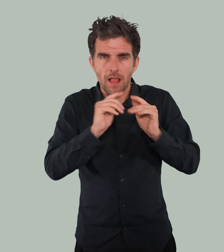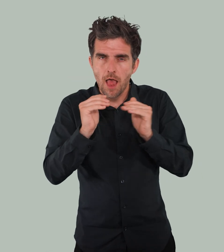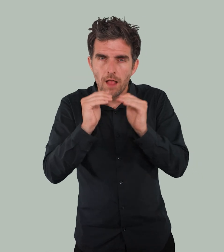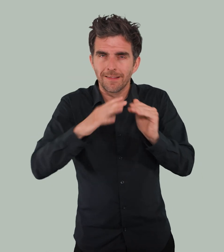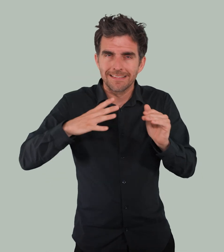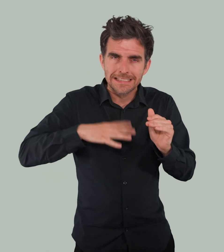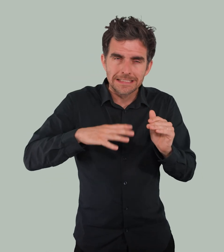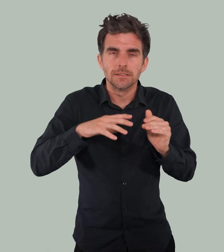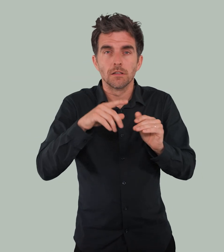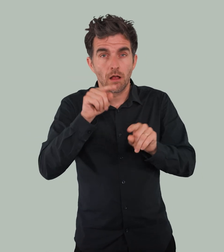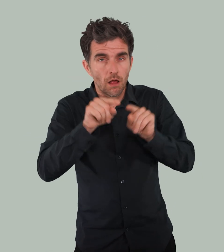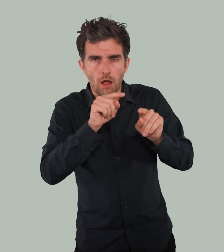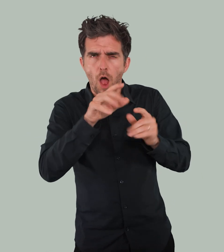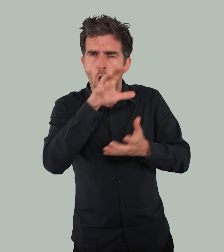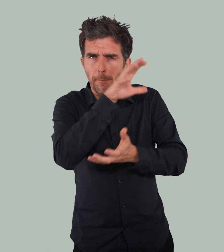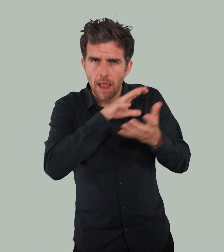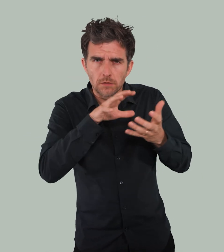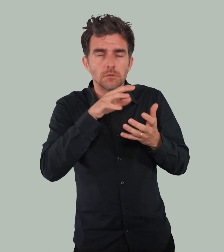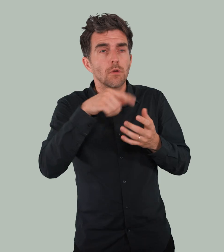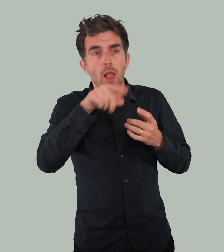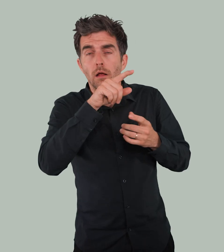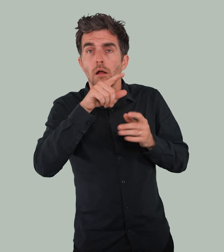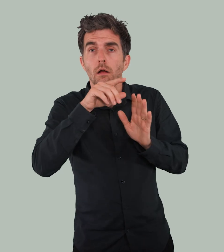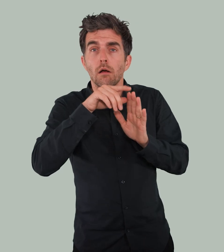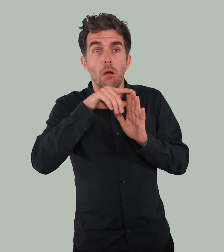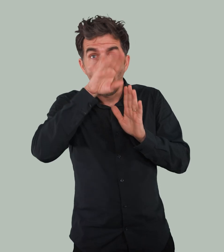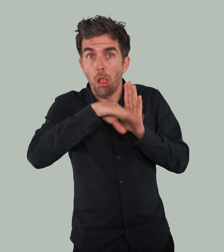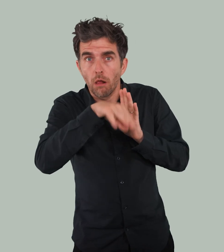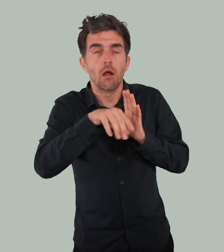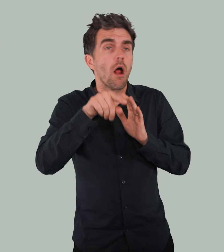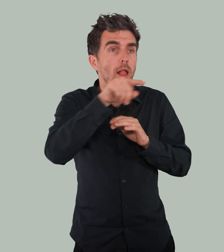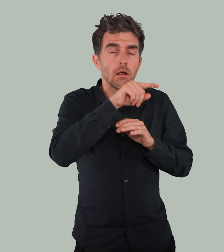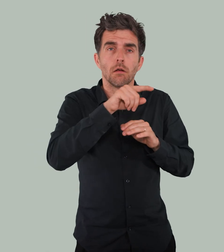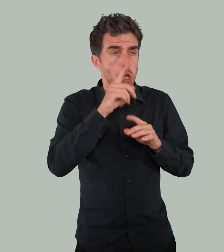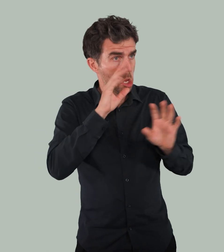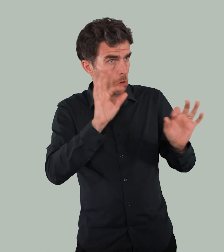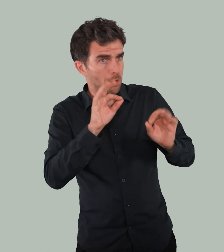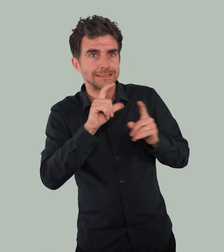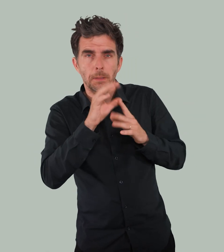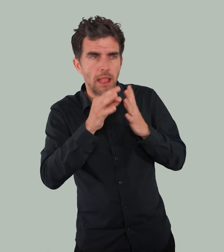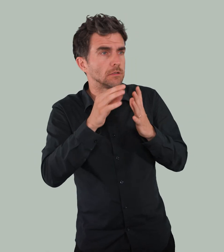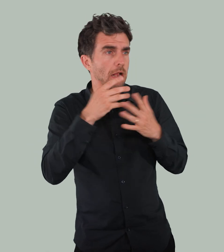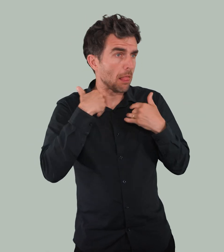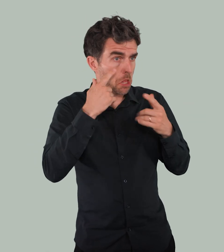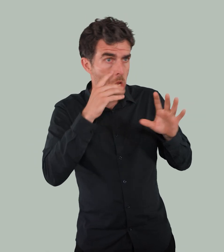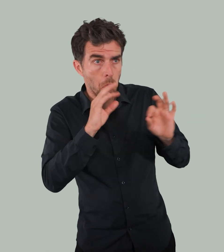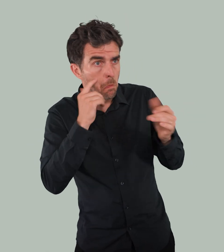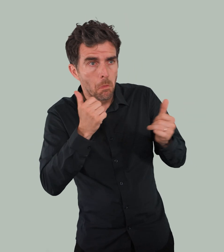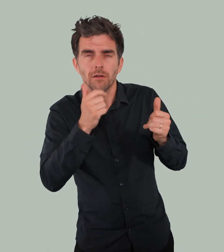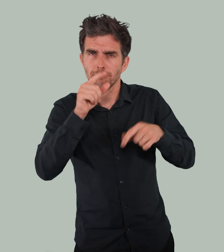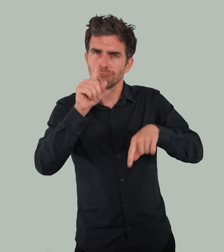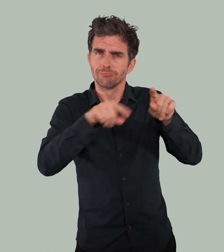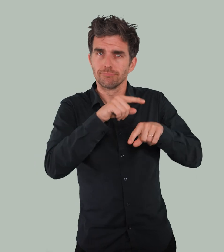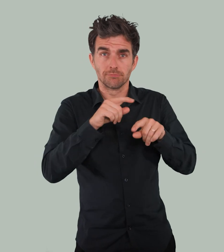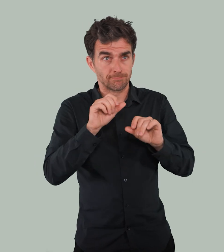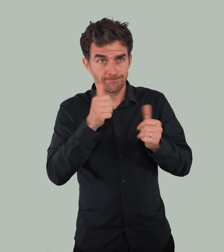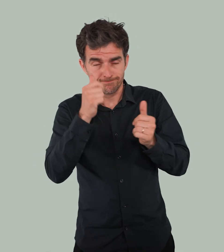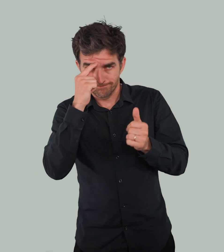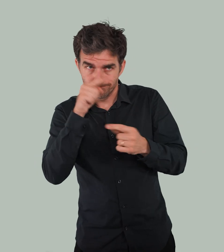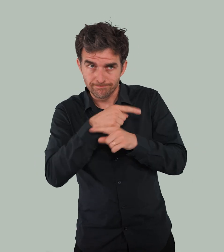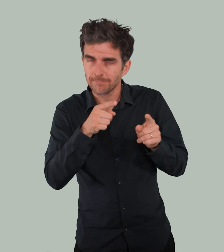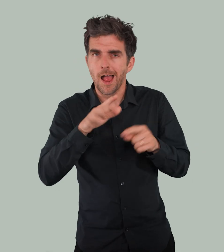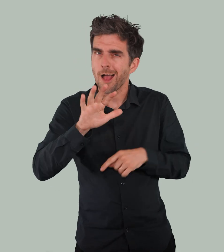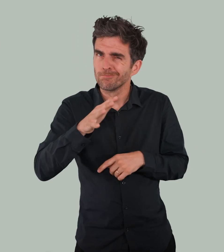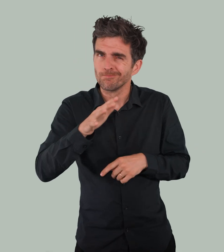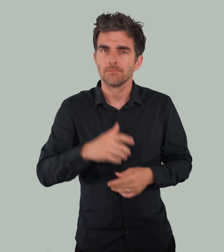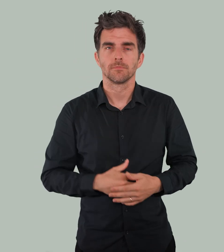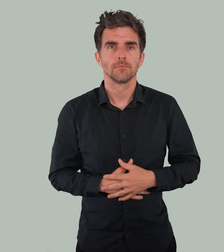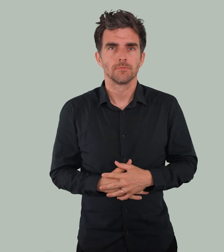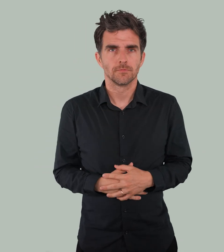levels of need, particularly for people with complex, fluctuating or less visible conditions.